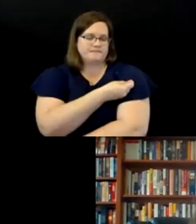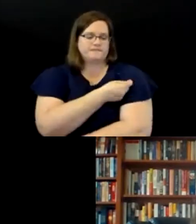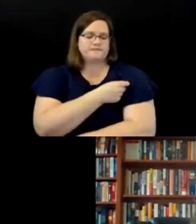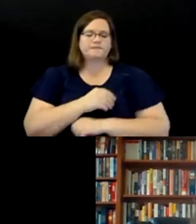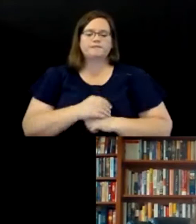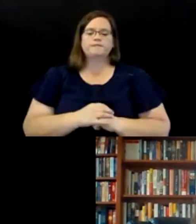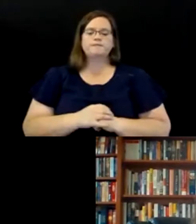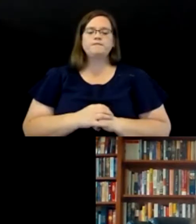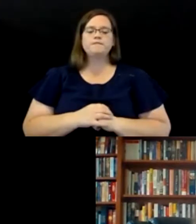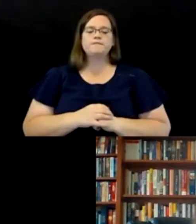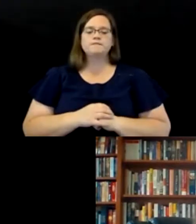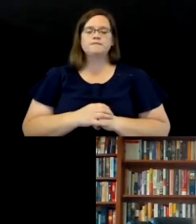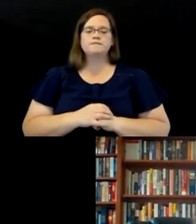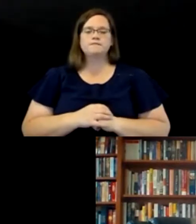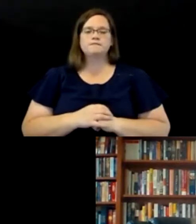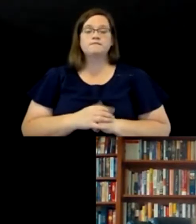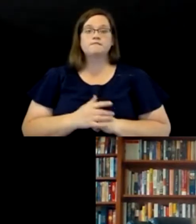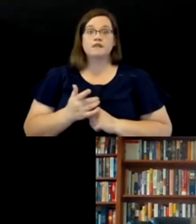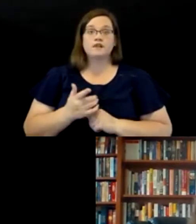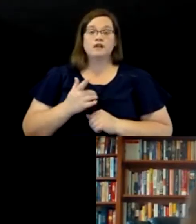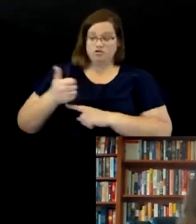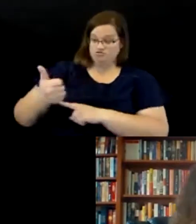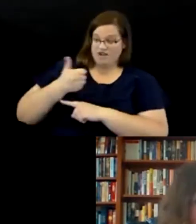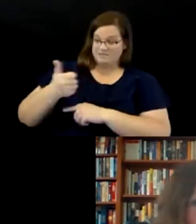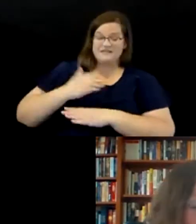, barriers to transportation can be a significant access issue for those